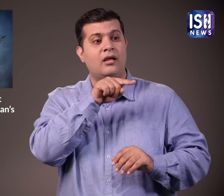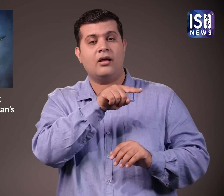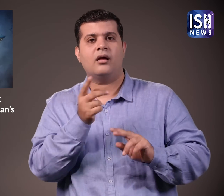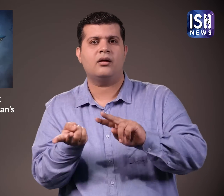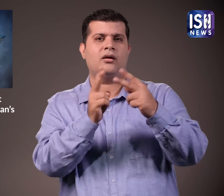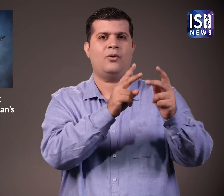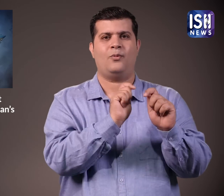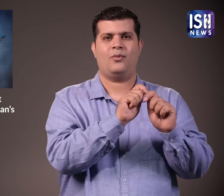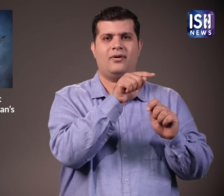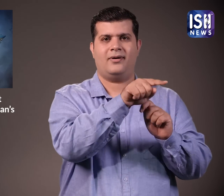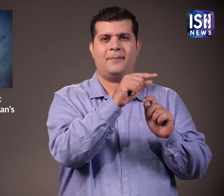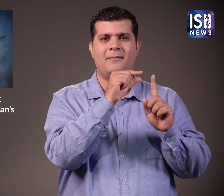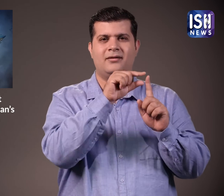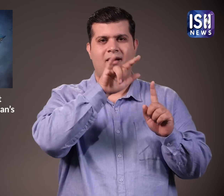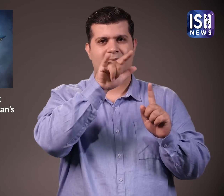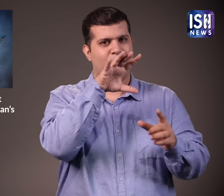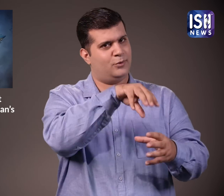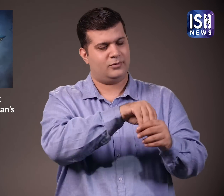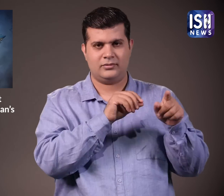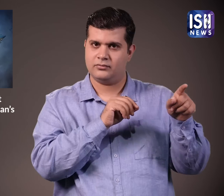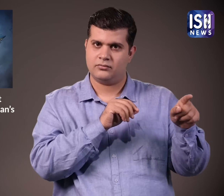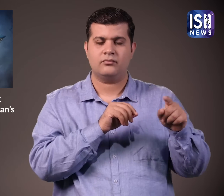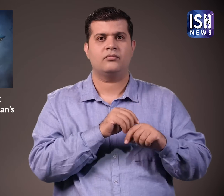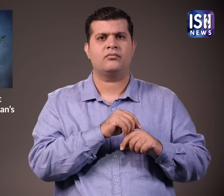He shifted to Pantnagar for his work at the ATC.